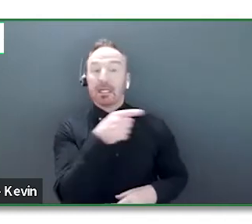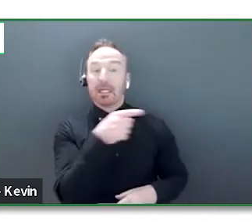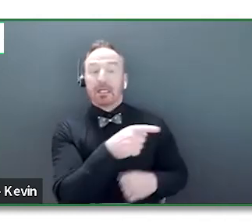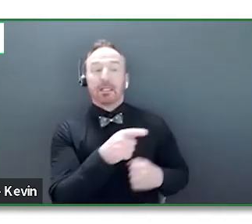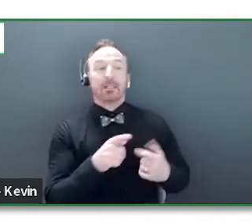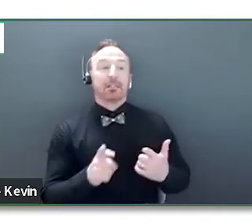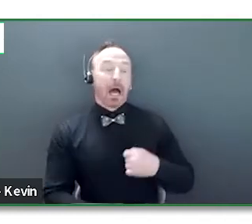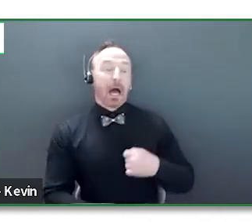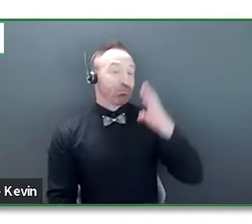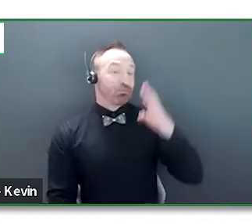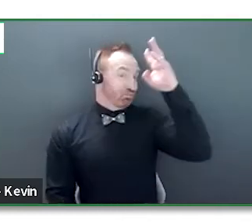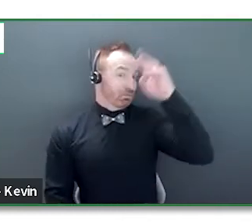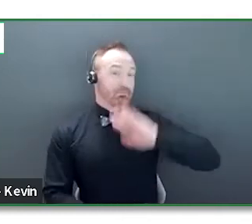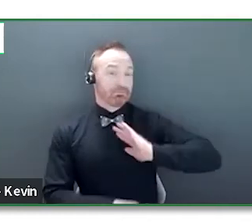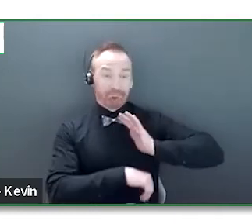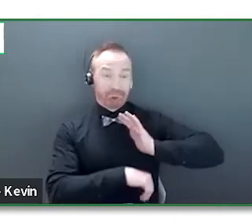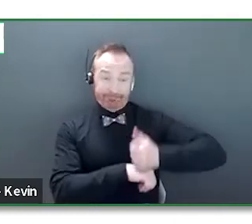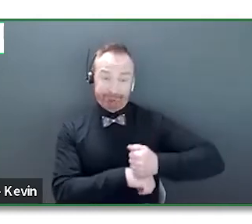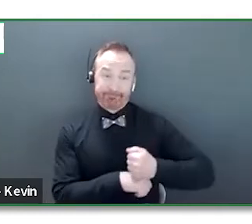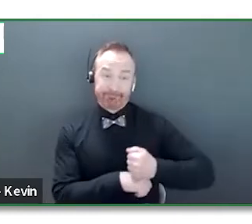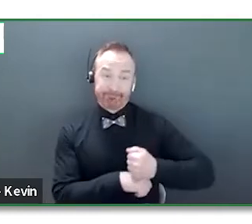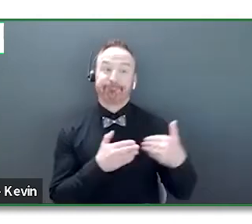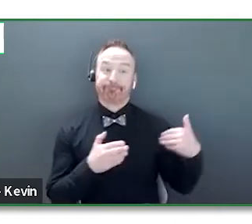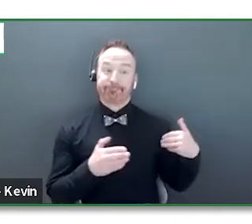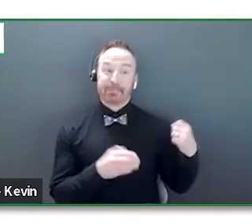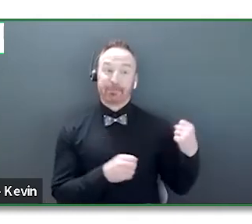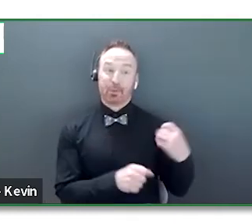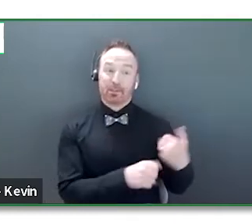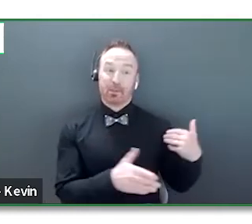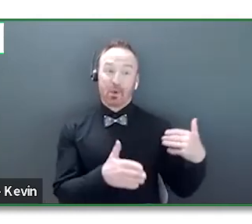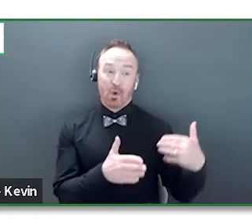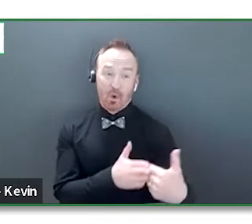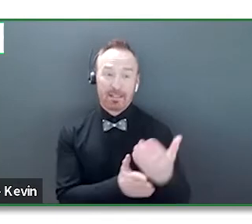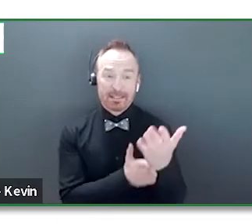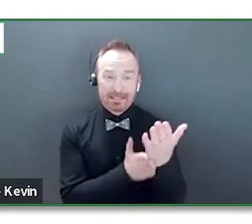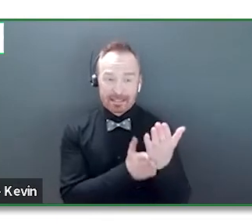few years and some of you may have worked with Shira on our team. I know